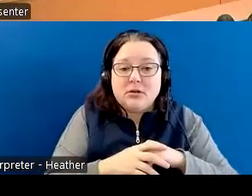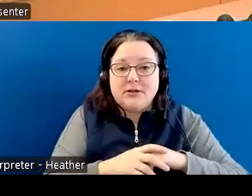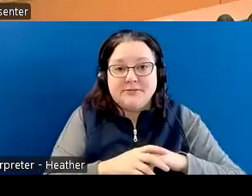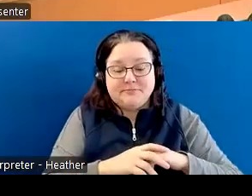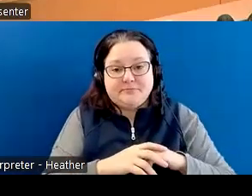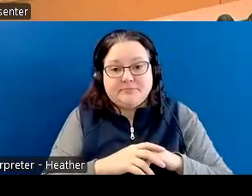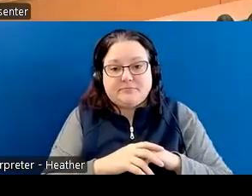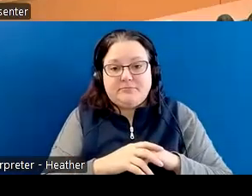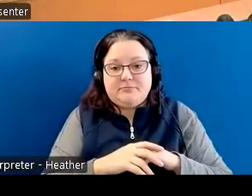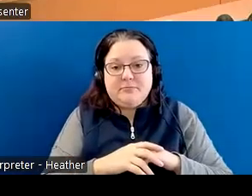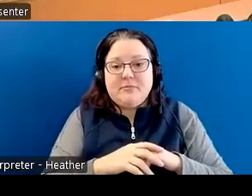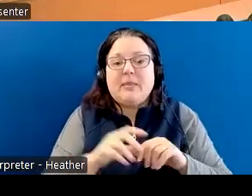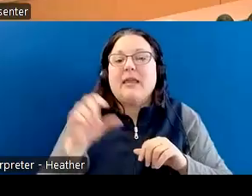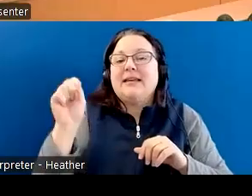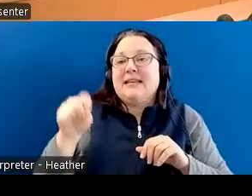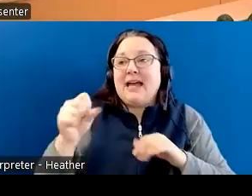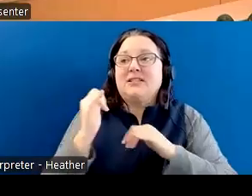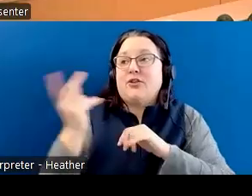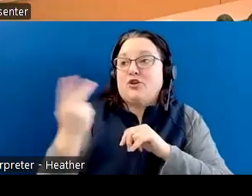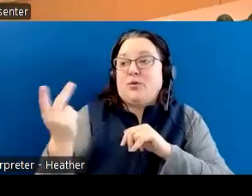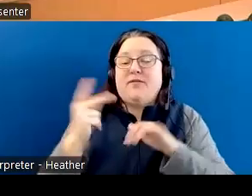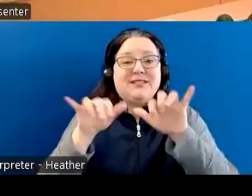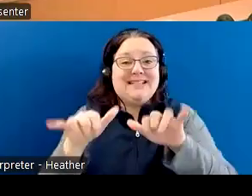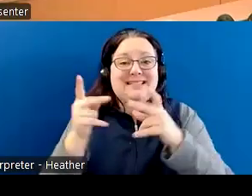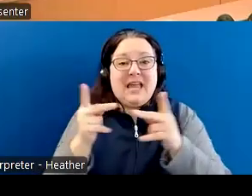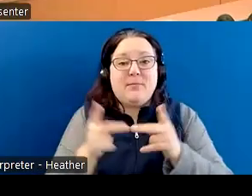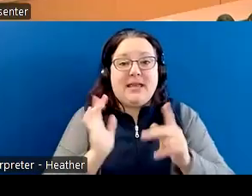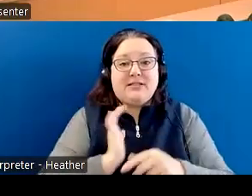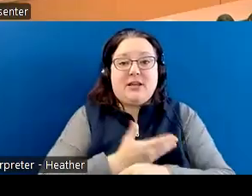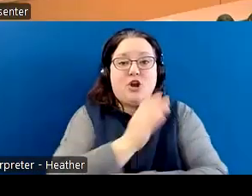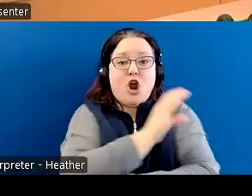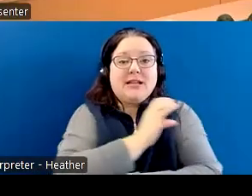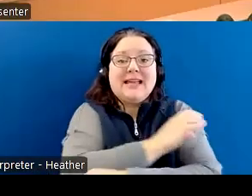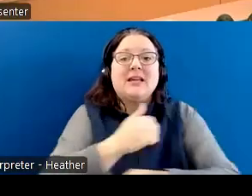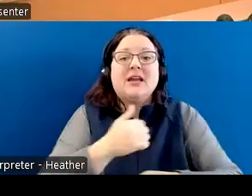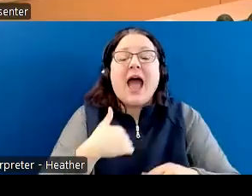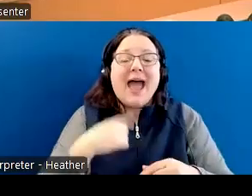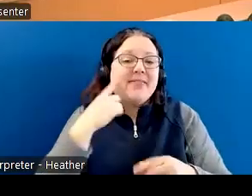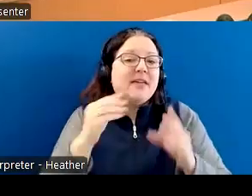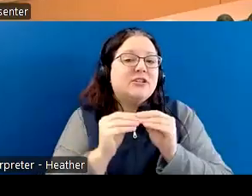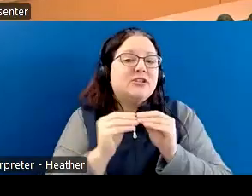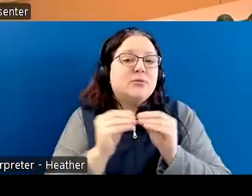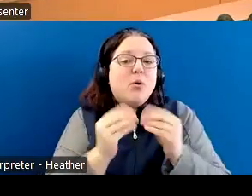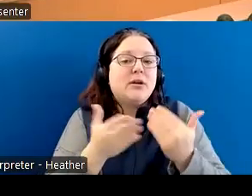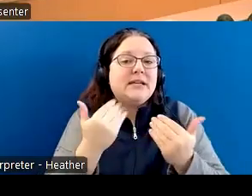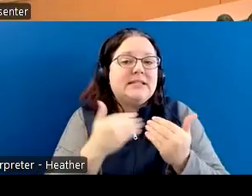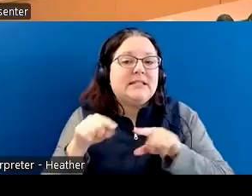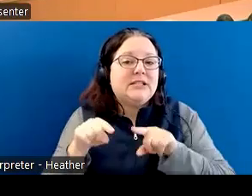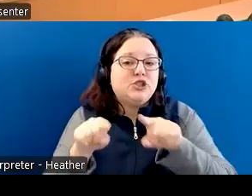because Rachel, I'm in the same location as you. So I think within our clinic it might be a little bit easier to kind of do a warm handoff during the appointments. So you know when kiddos with